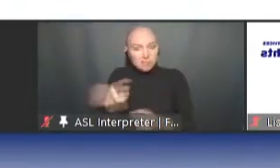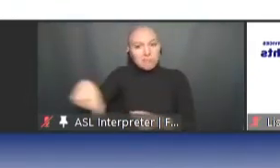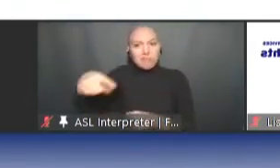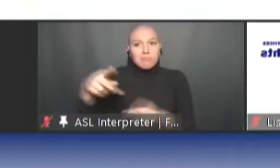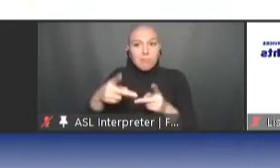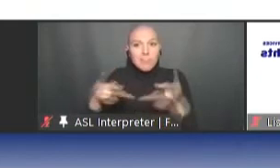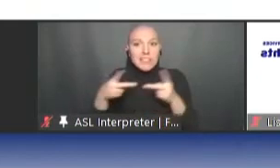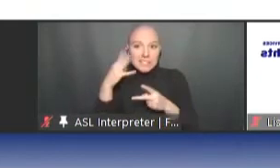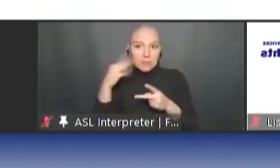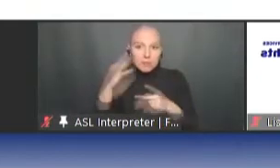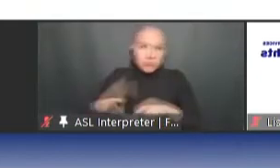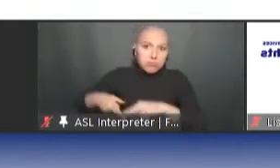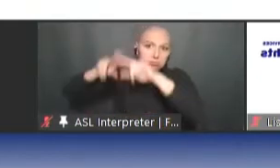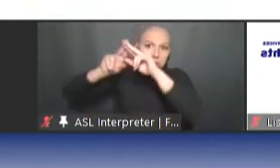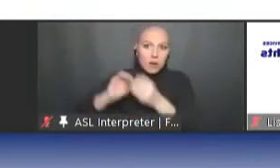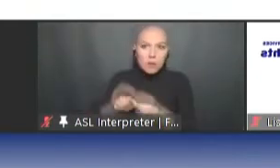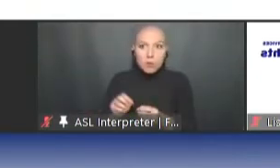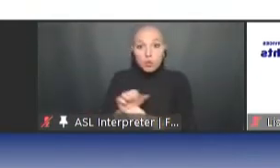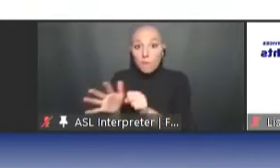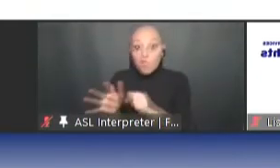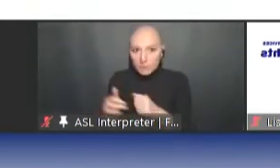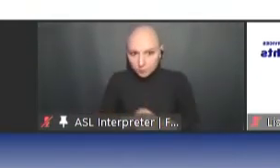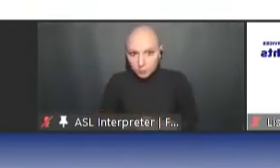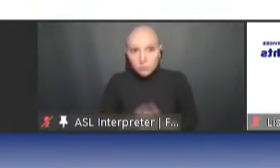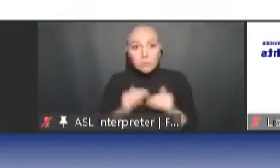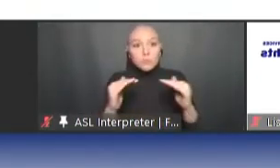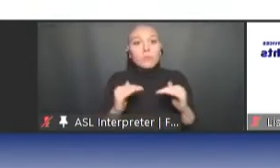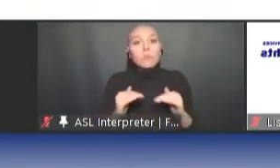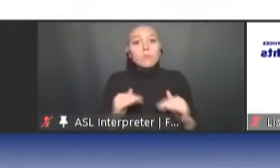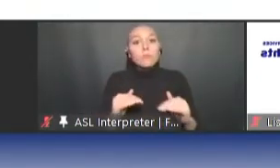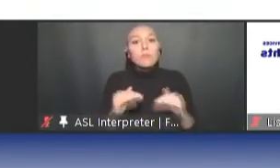Biden administration for the CMS rule that requires health care providers and suppliers